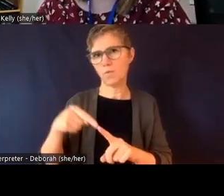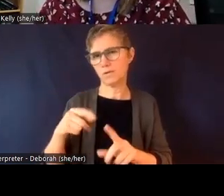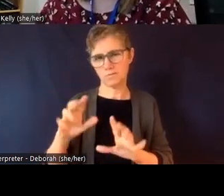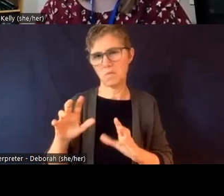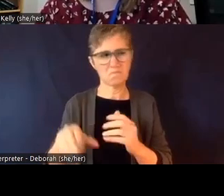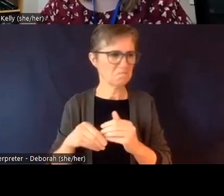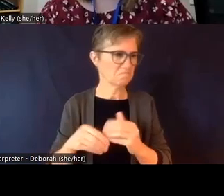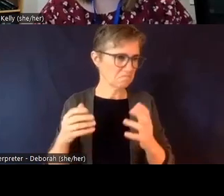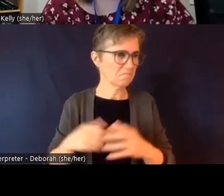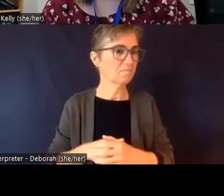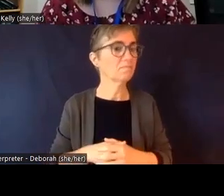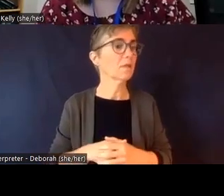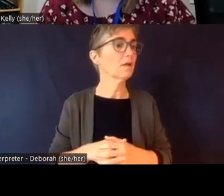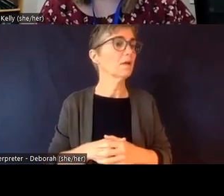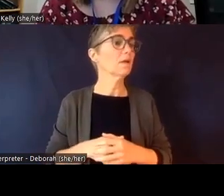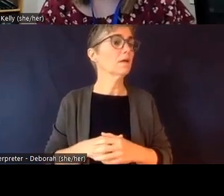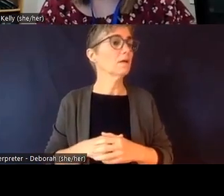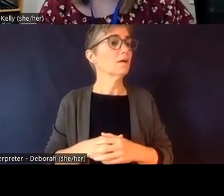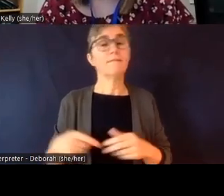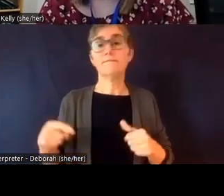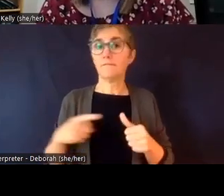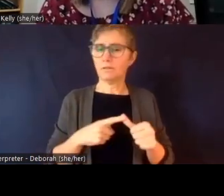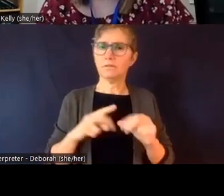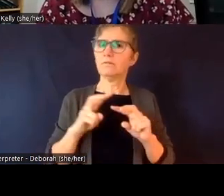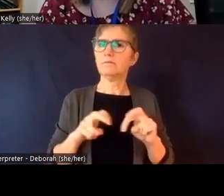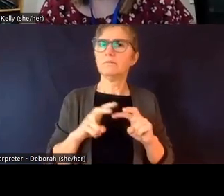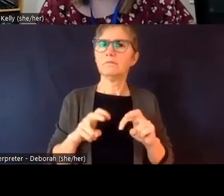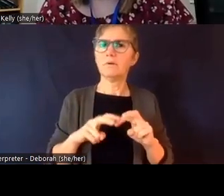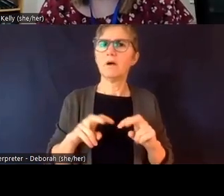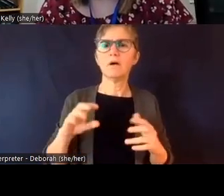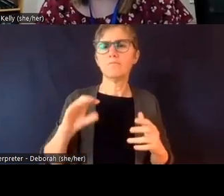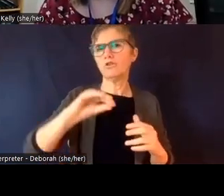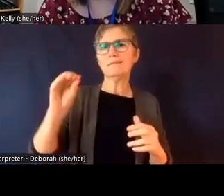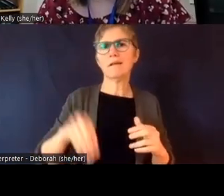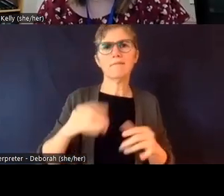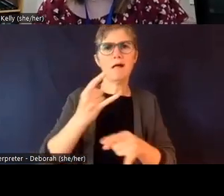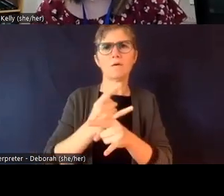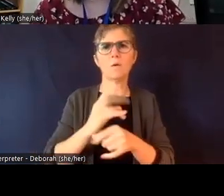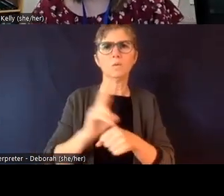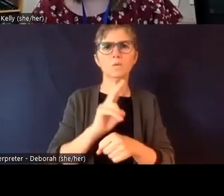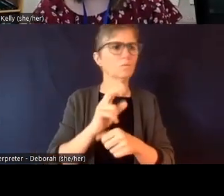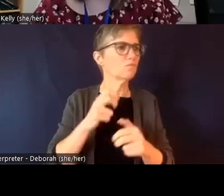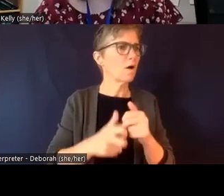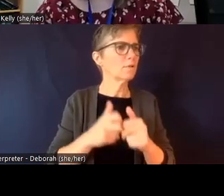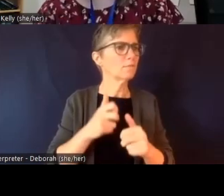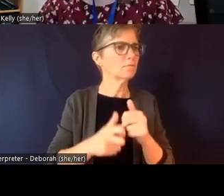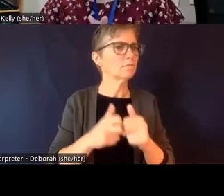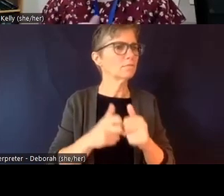So first we examined rates of alcohol use problems and for suicide risk variables.